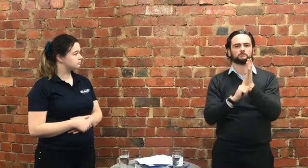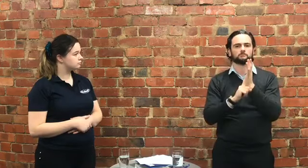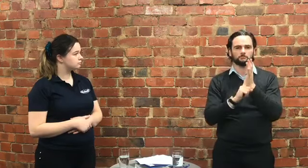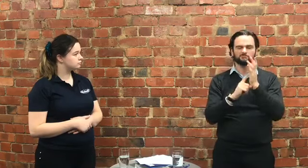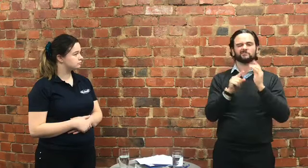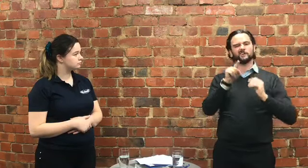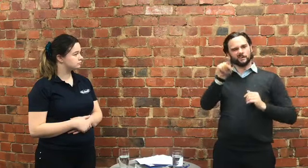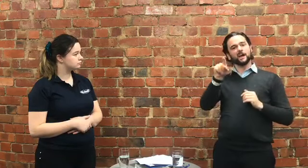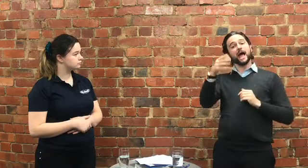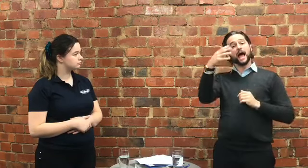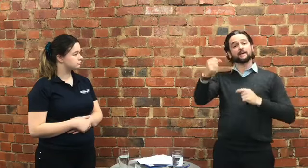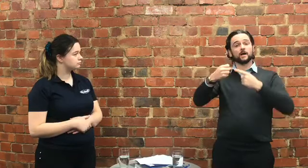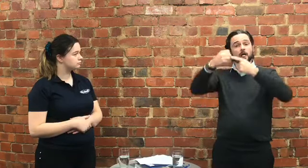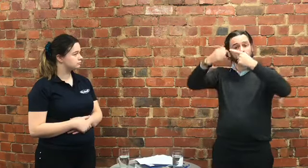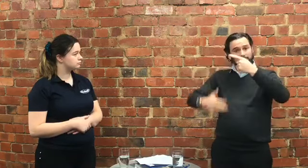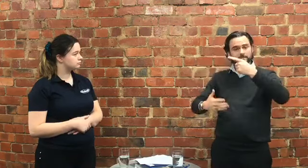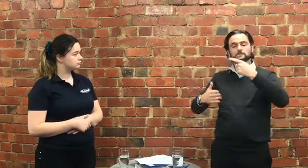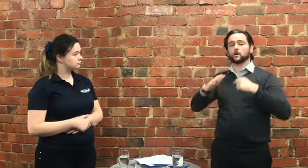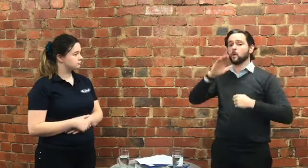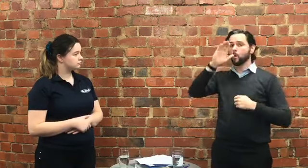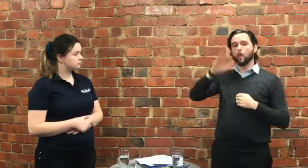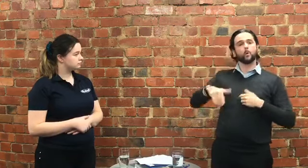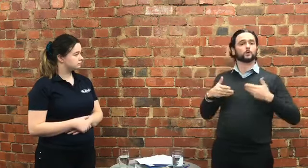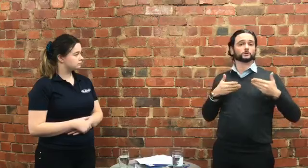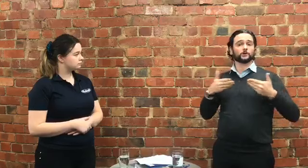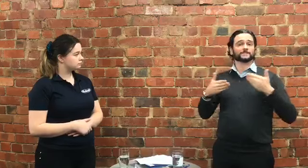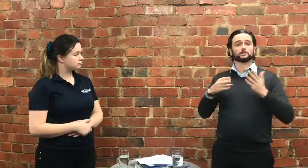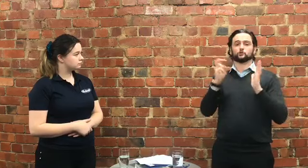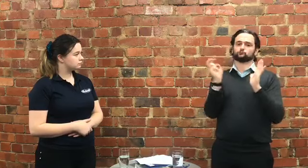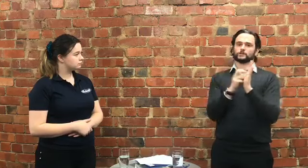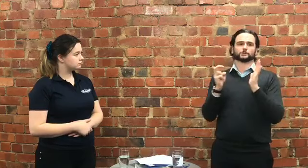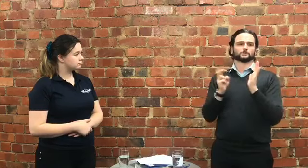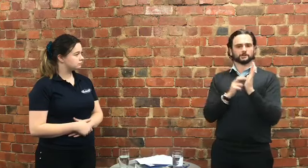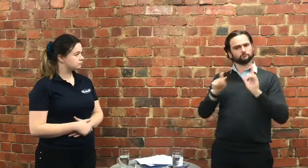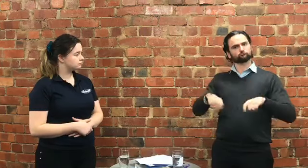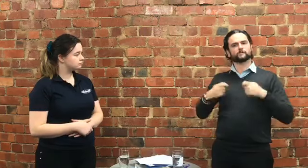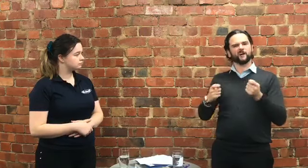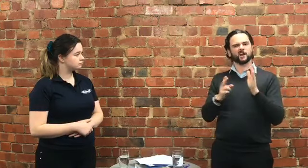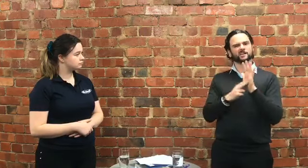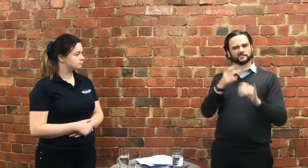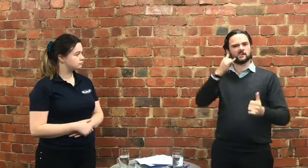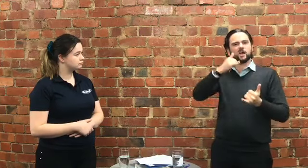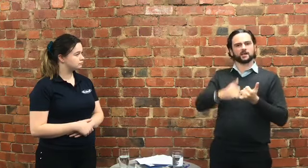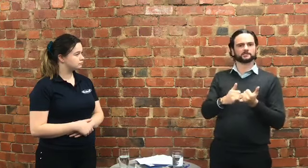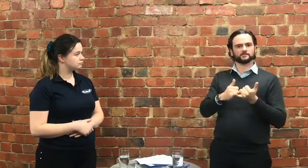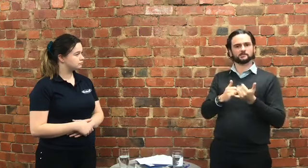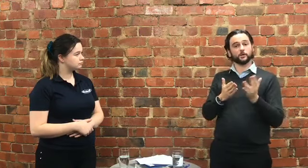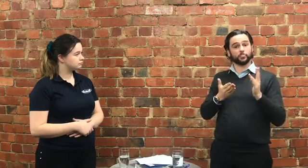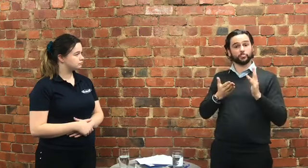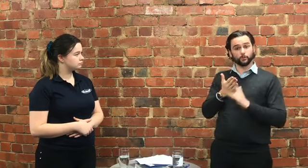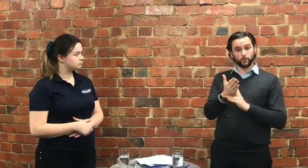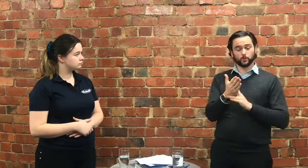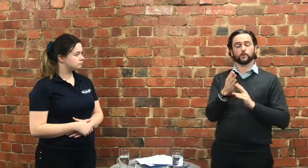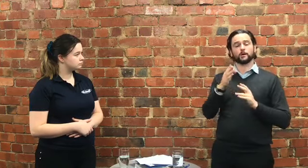well that's called a portal, the website has a list of all their registered service providers.